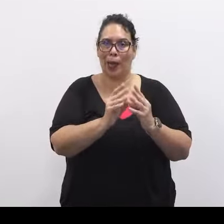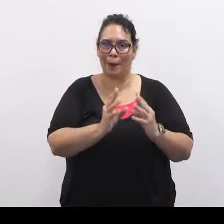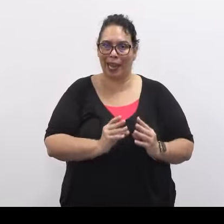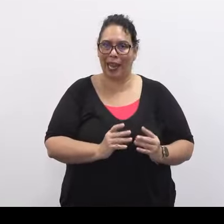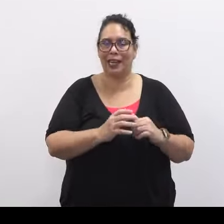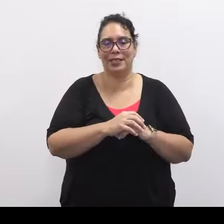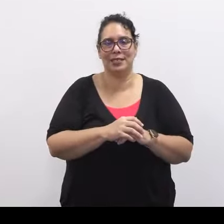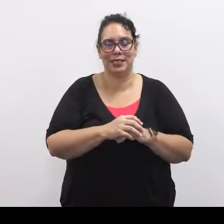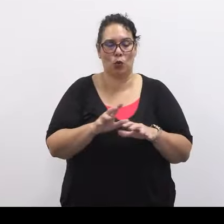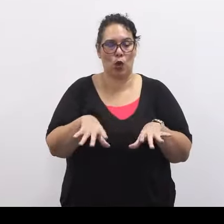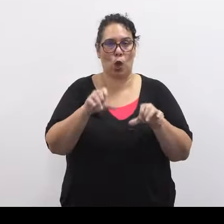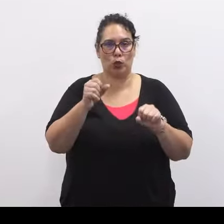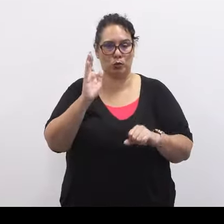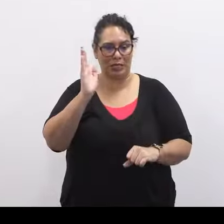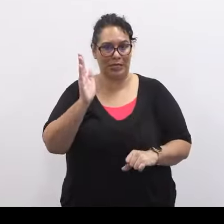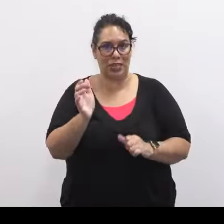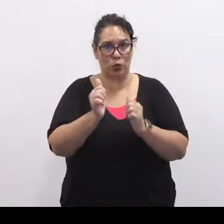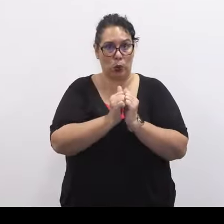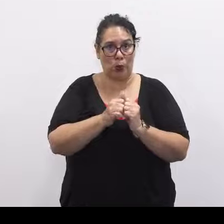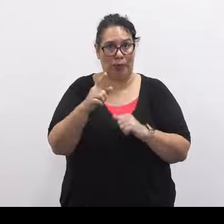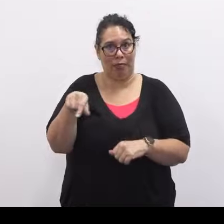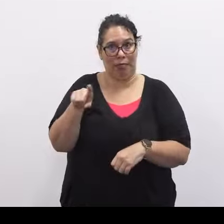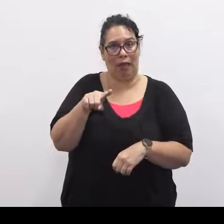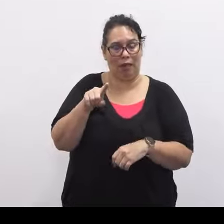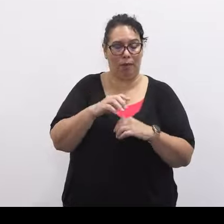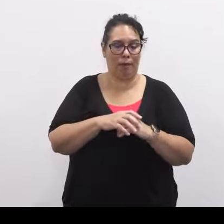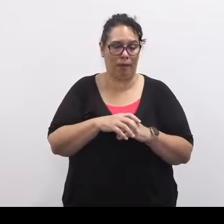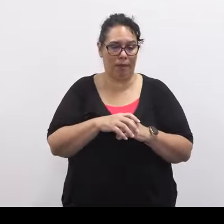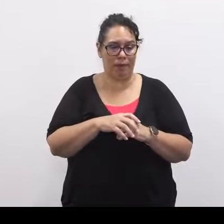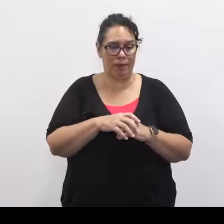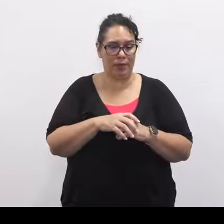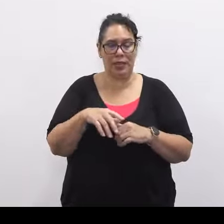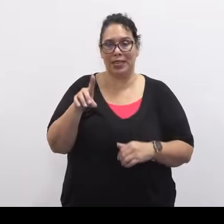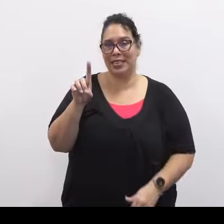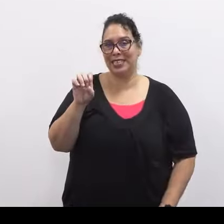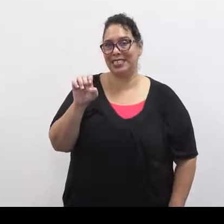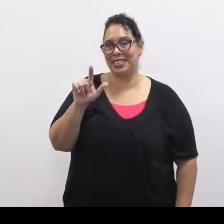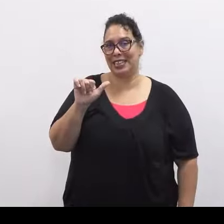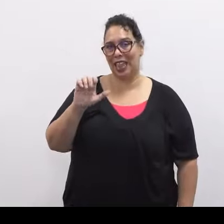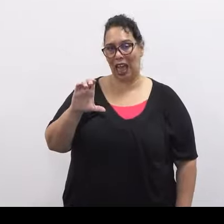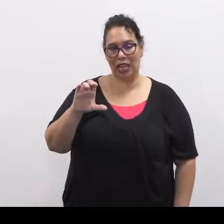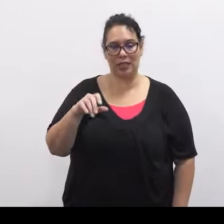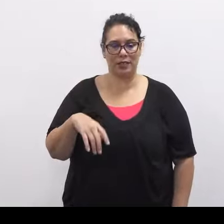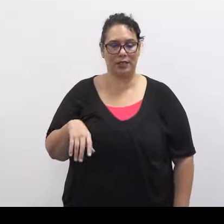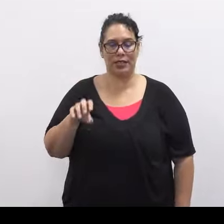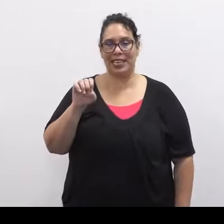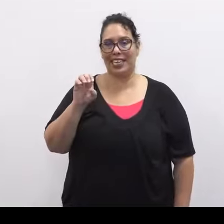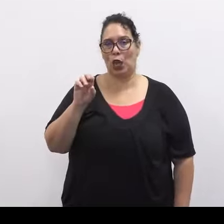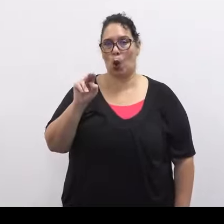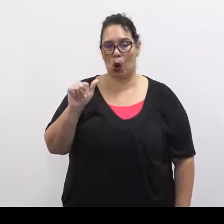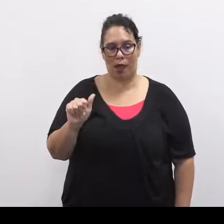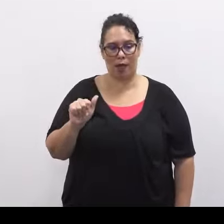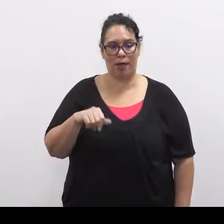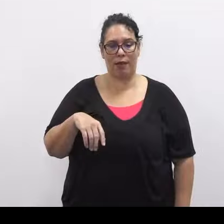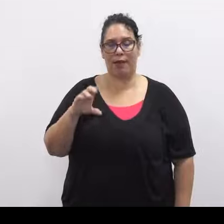We hosted presentations with them. We had presentations with DELAC, with EONA, with CIAAP,